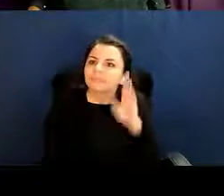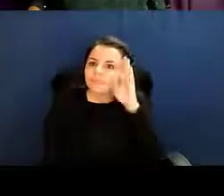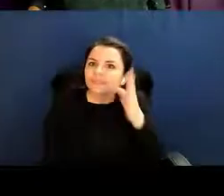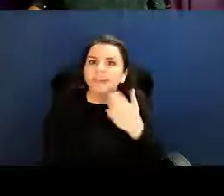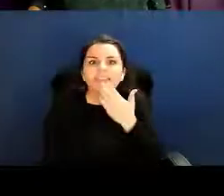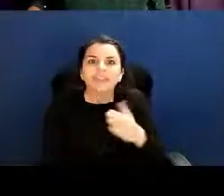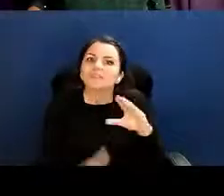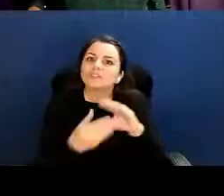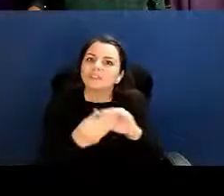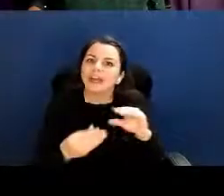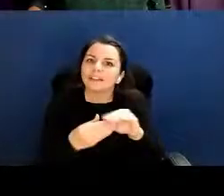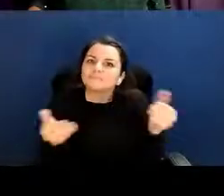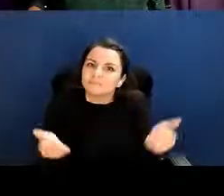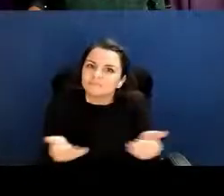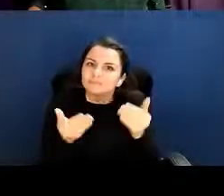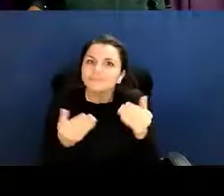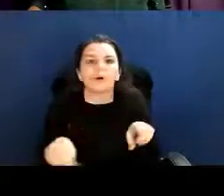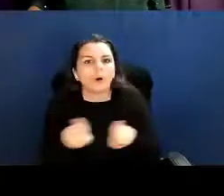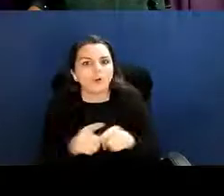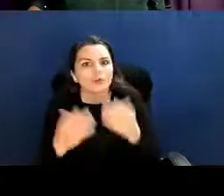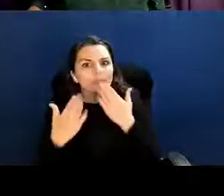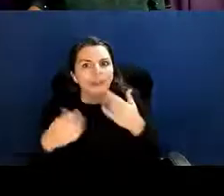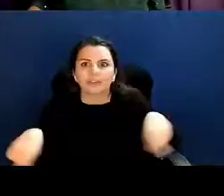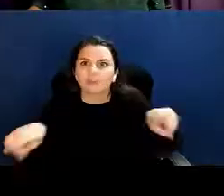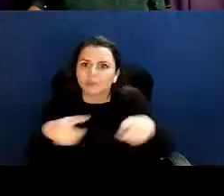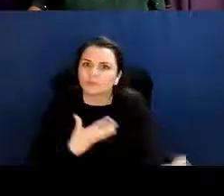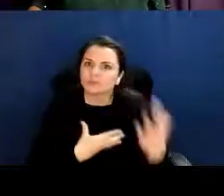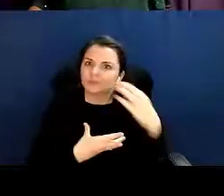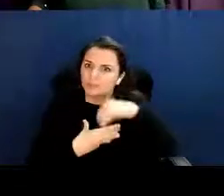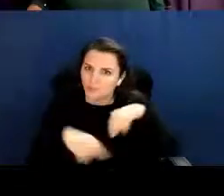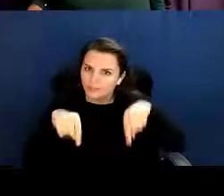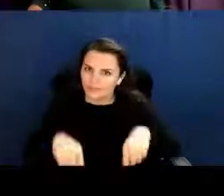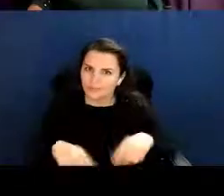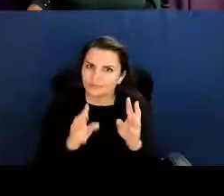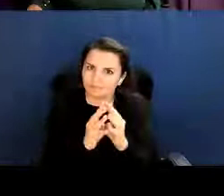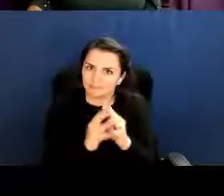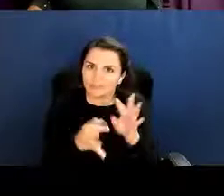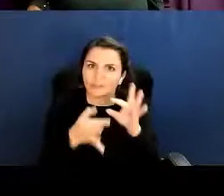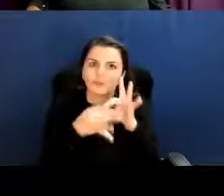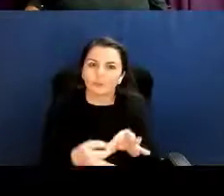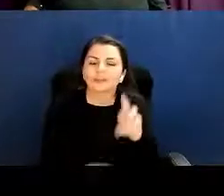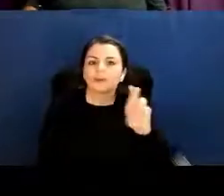and thanks to all of you for joining us for this session on the NIH's R15 program.